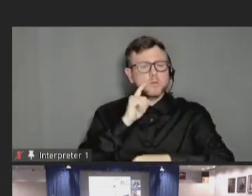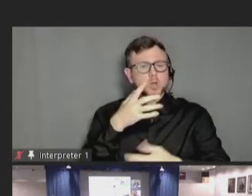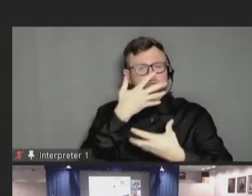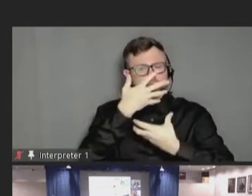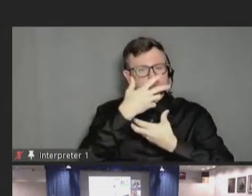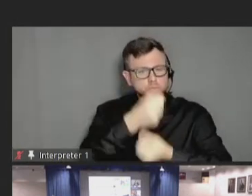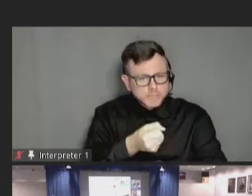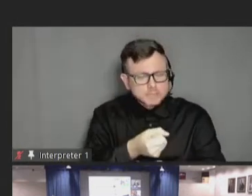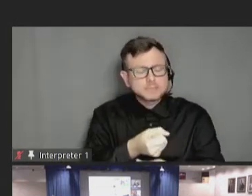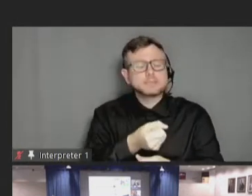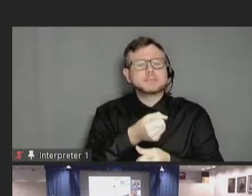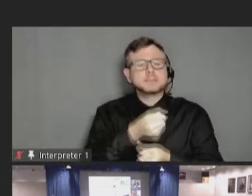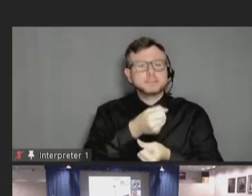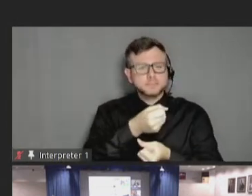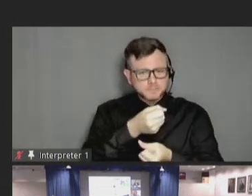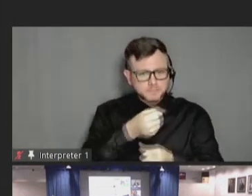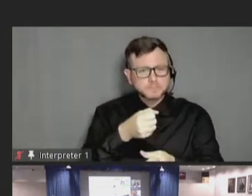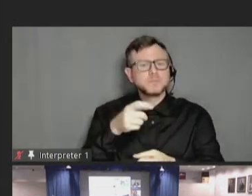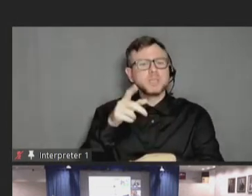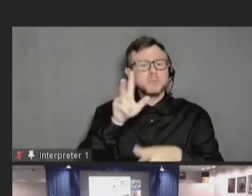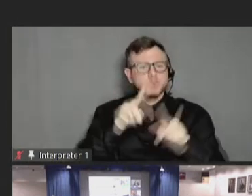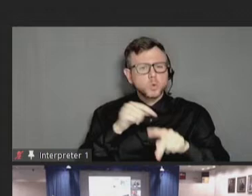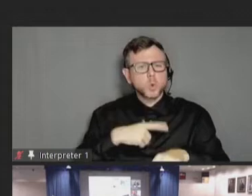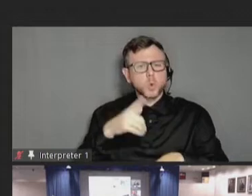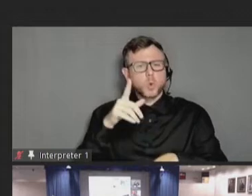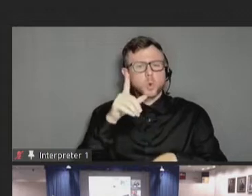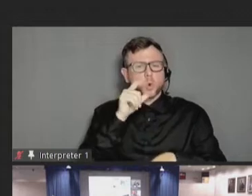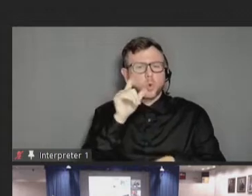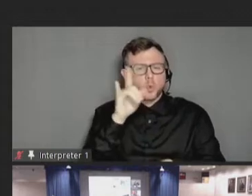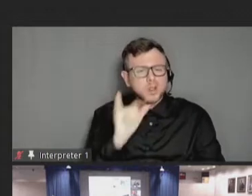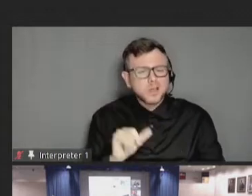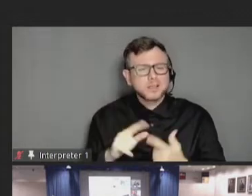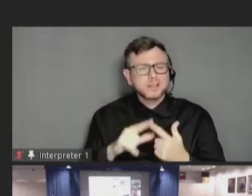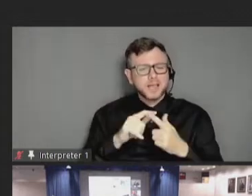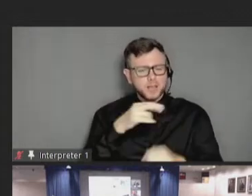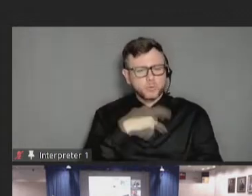who look like, who pray like, who share many of the same health beliefs. And who